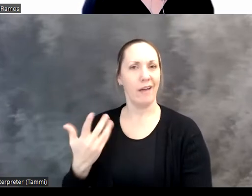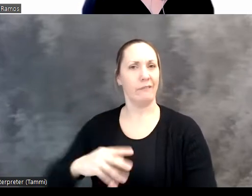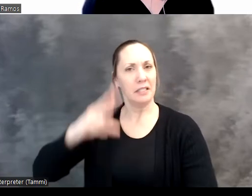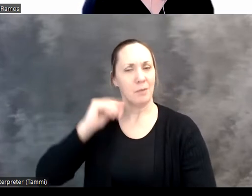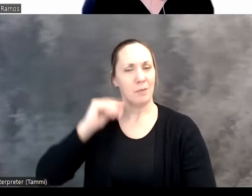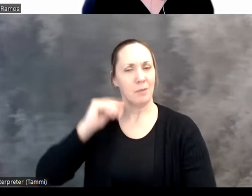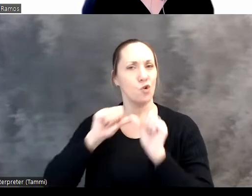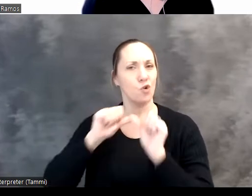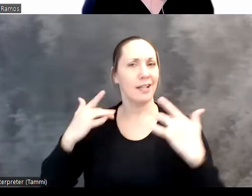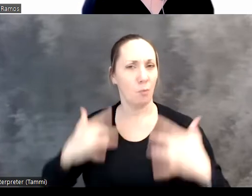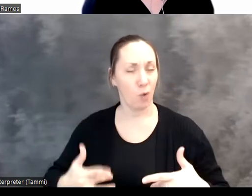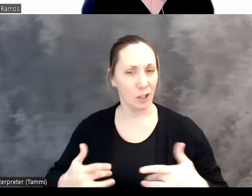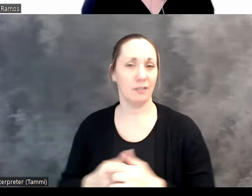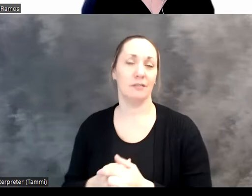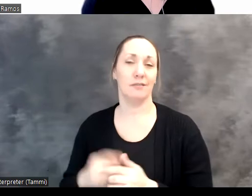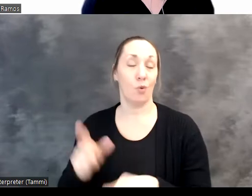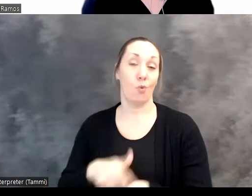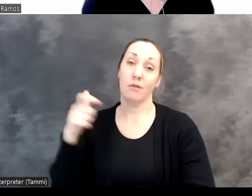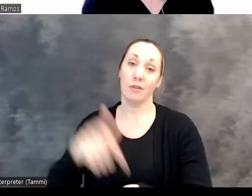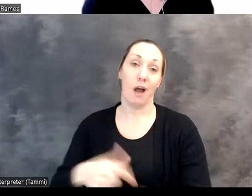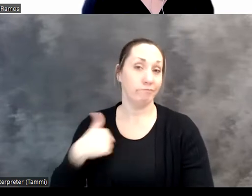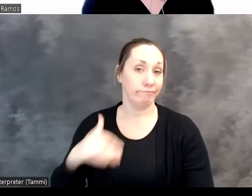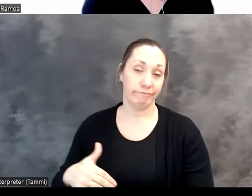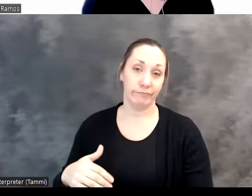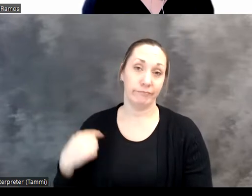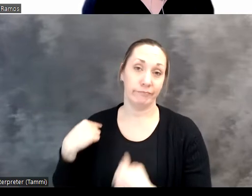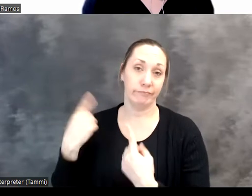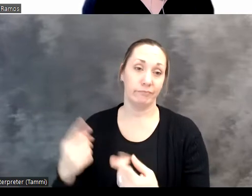Disabilities as other, I think of myself as one of them. Right. As